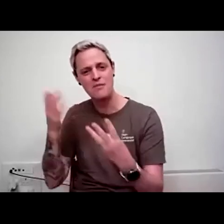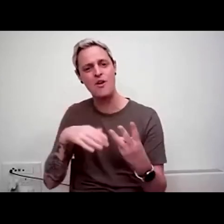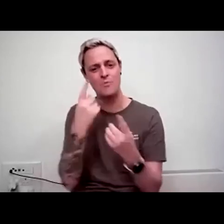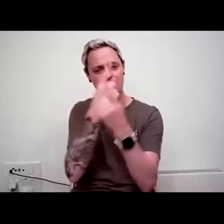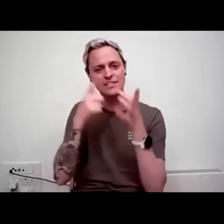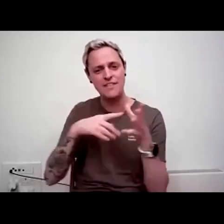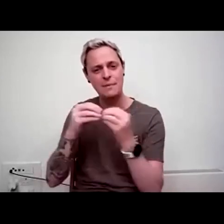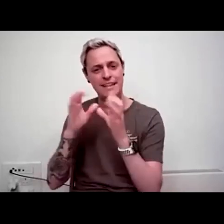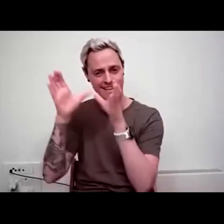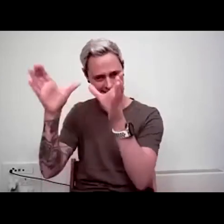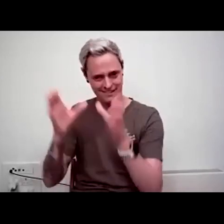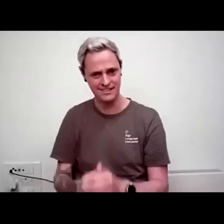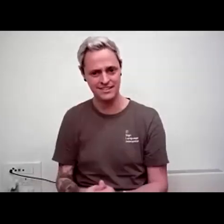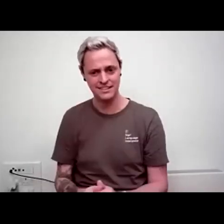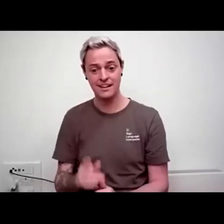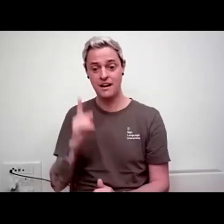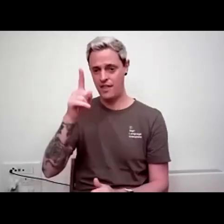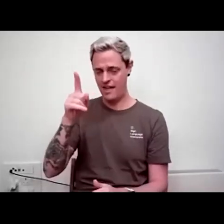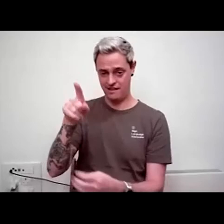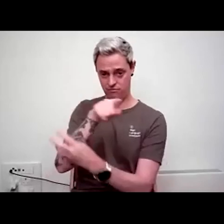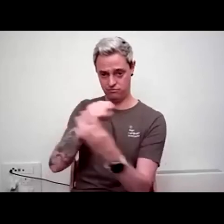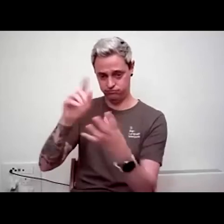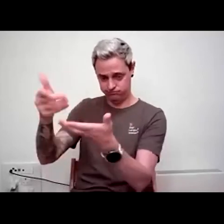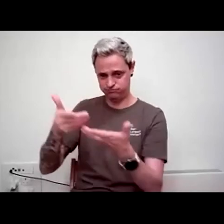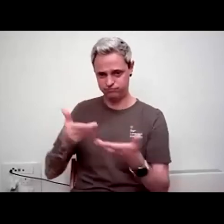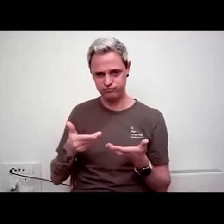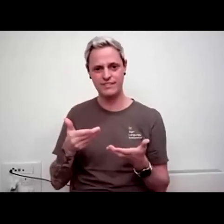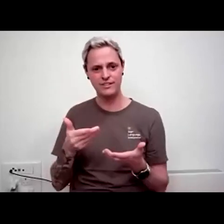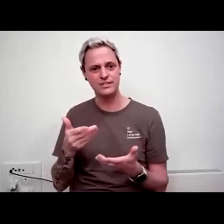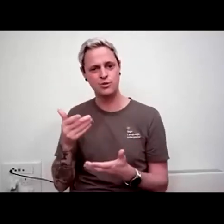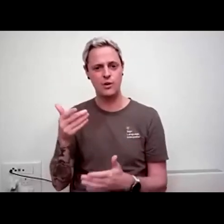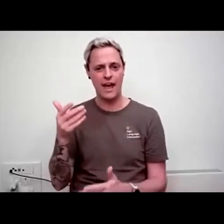offer Instead, what we might call a prophetic model of disability.